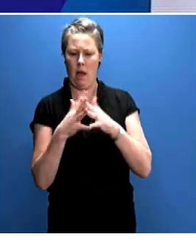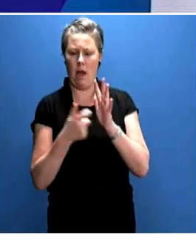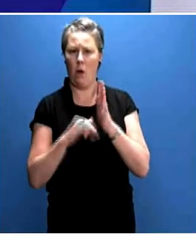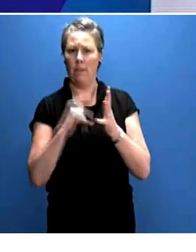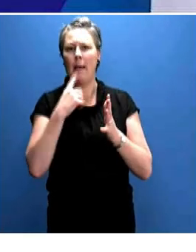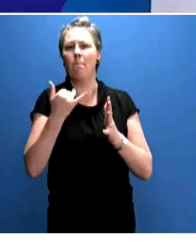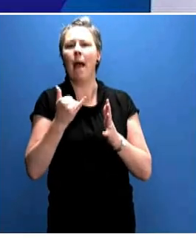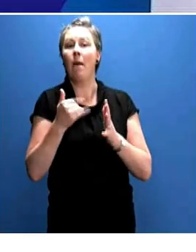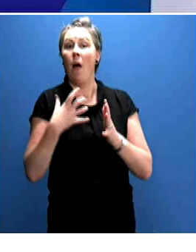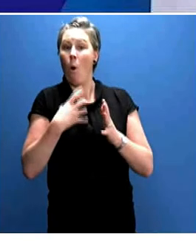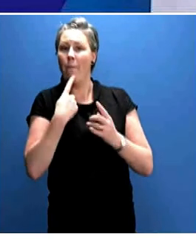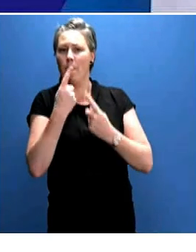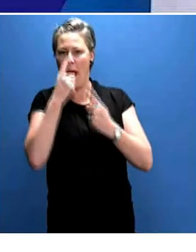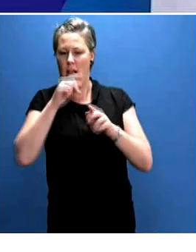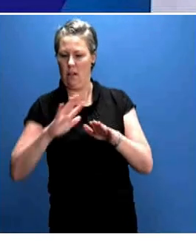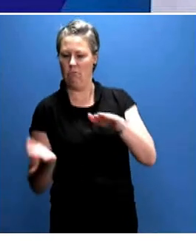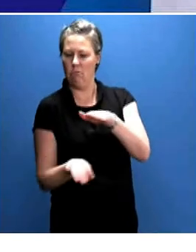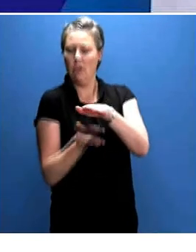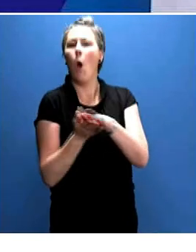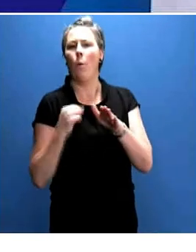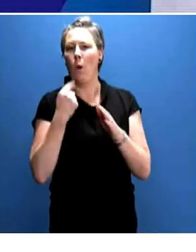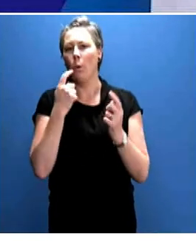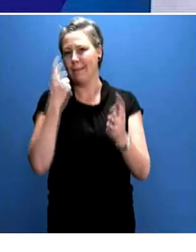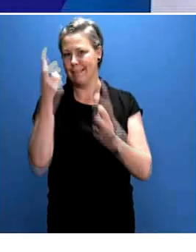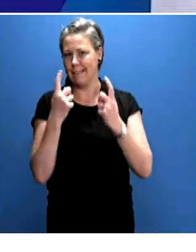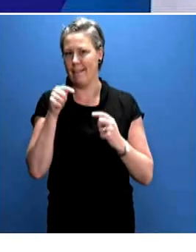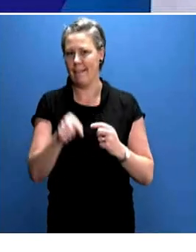Yes, I think the best course for that is for there to be consultation